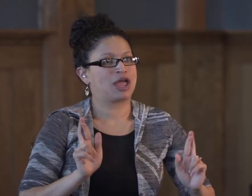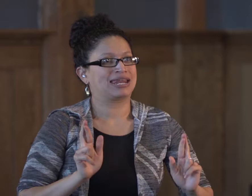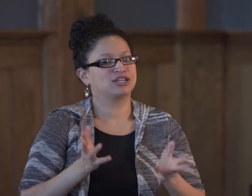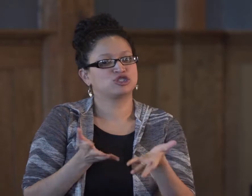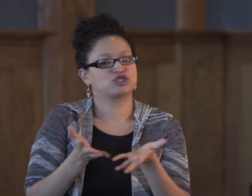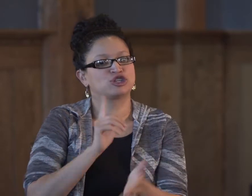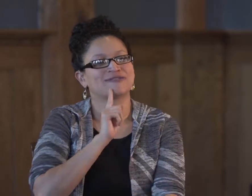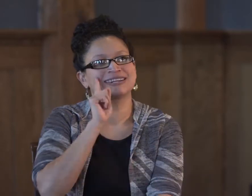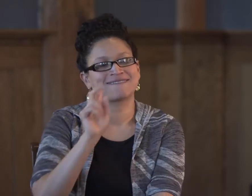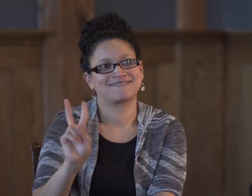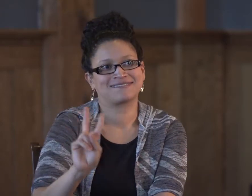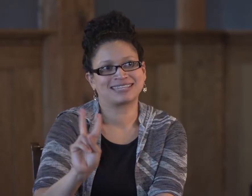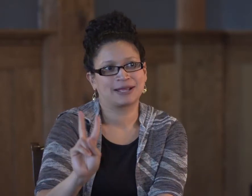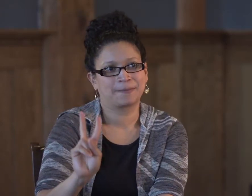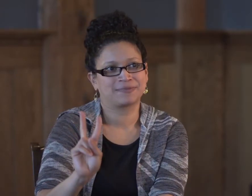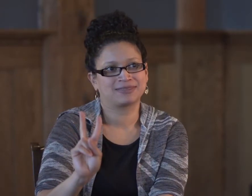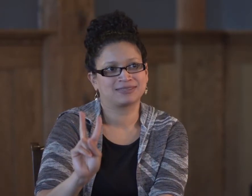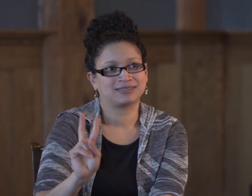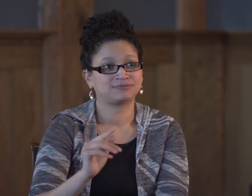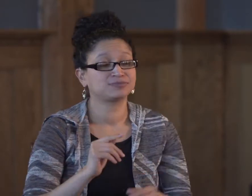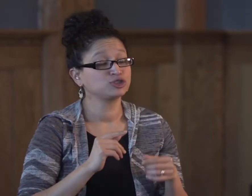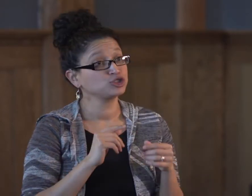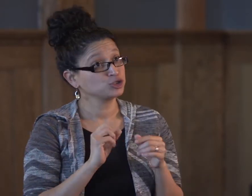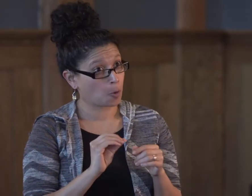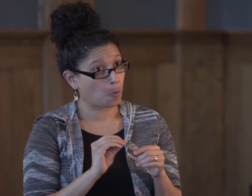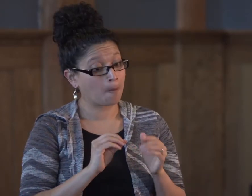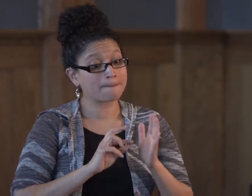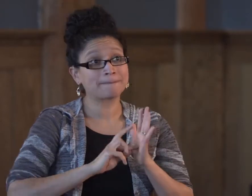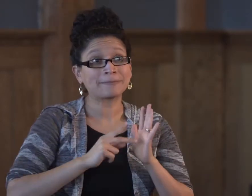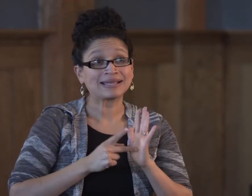confident and ready to serve the Deaf community and Deaf victims specifically.